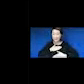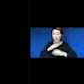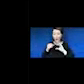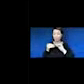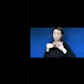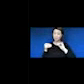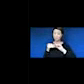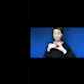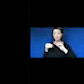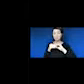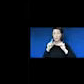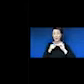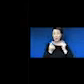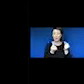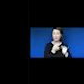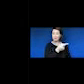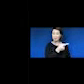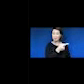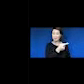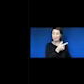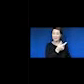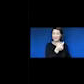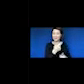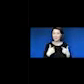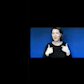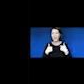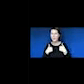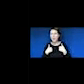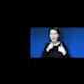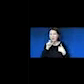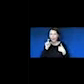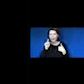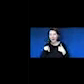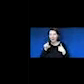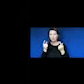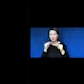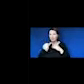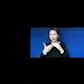worry so much about sharing so much and especially in those first meetings.